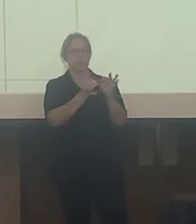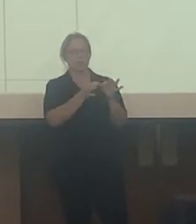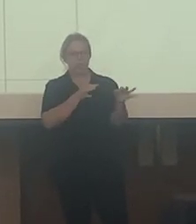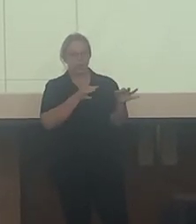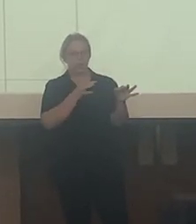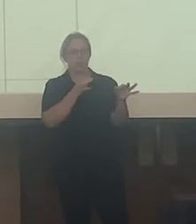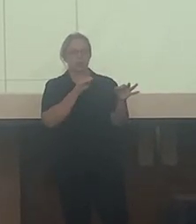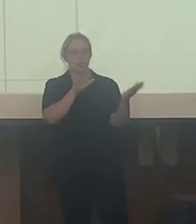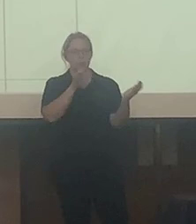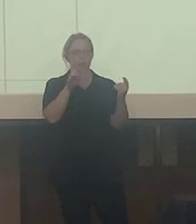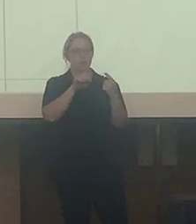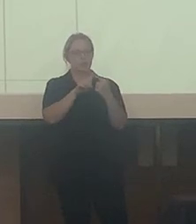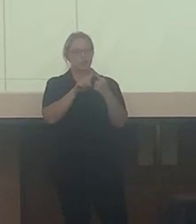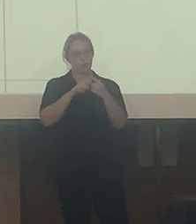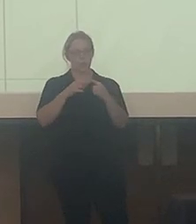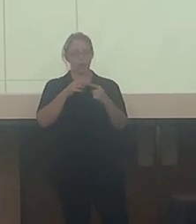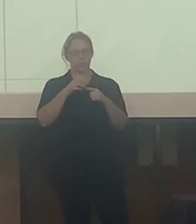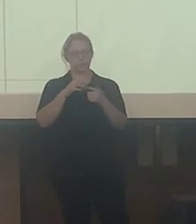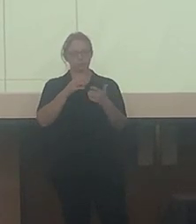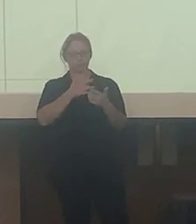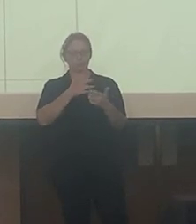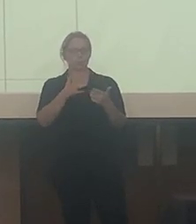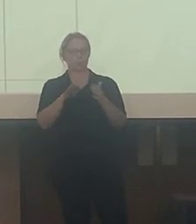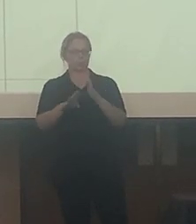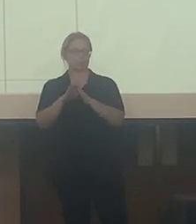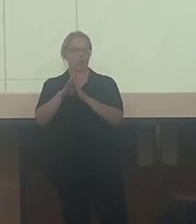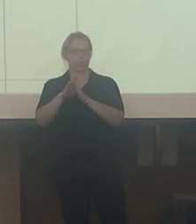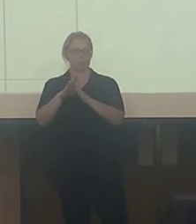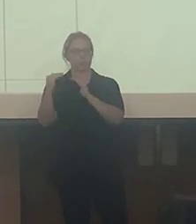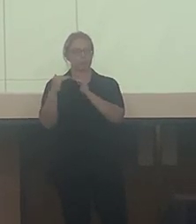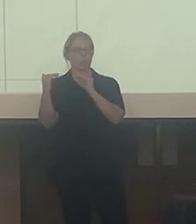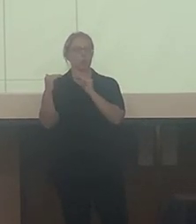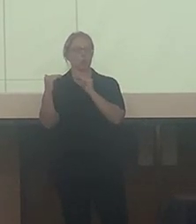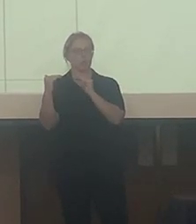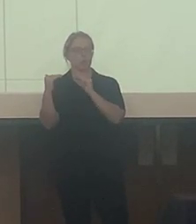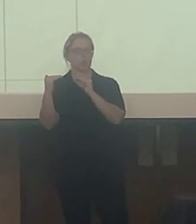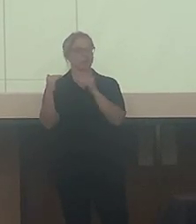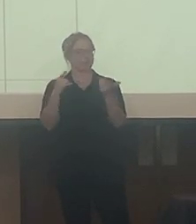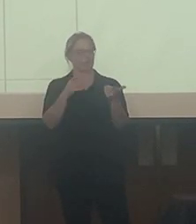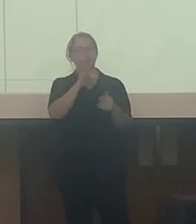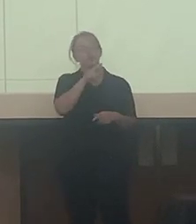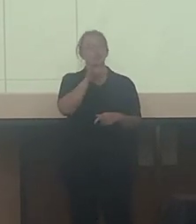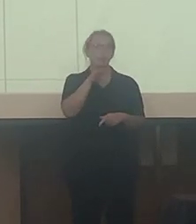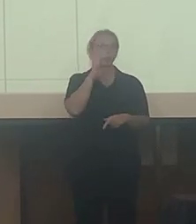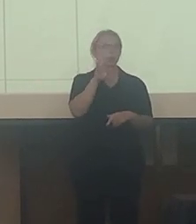fear that you can't just say john is going to be hitter or you know it has to be from